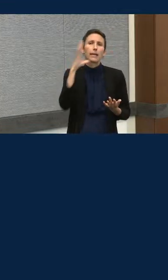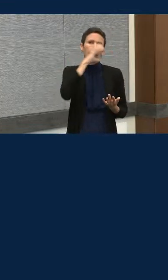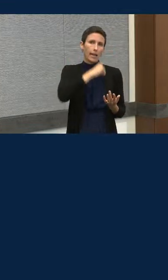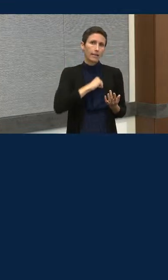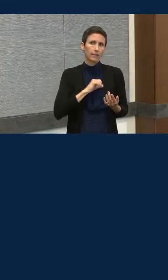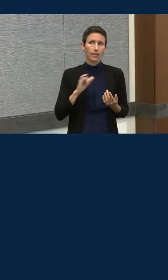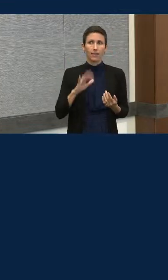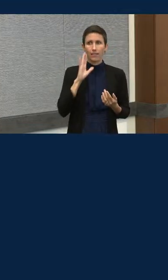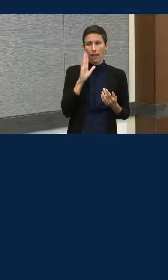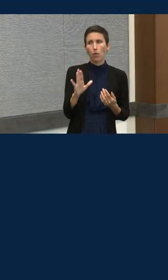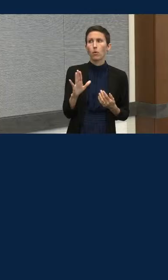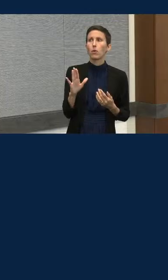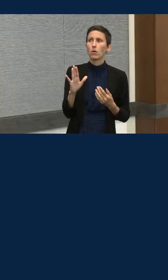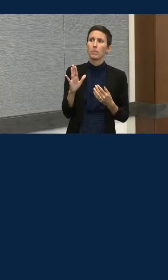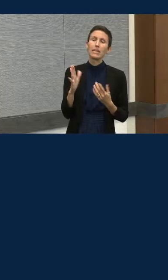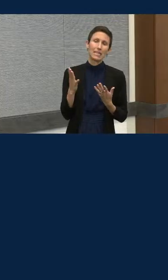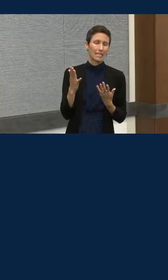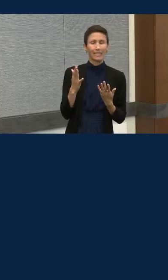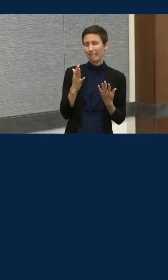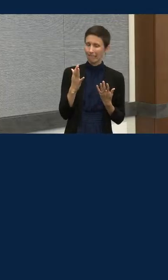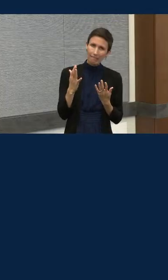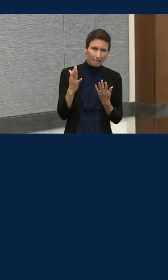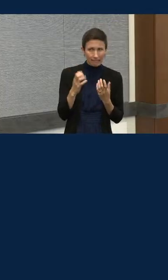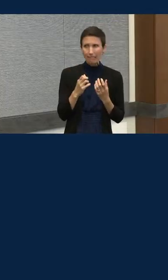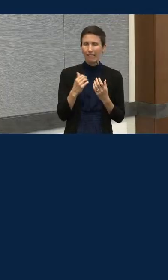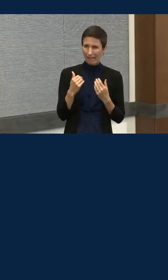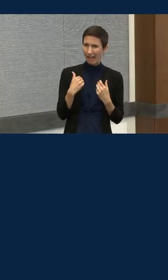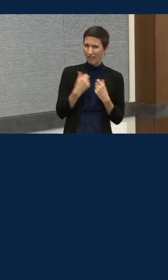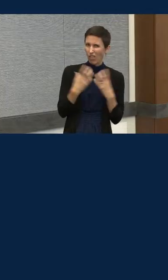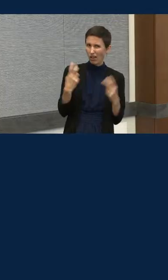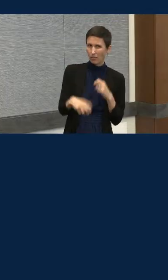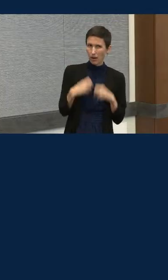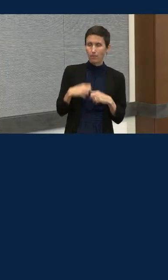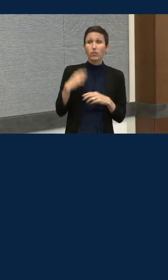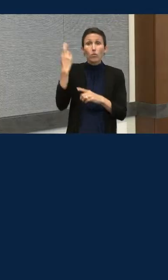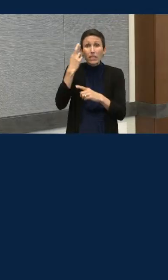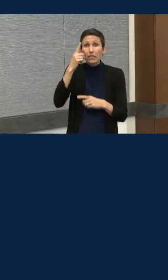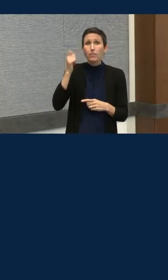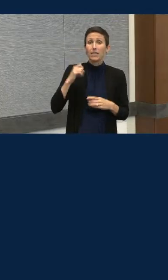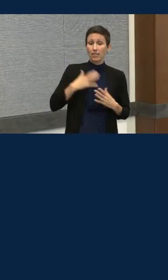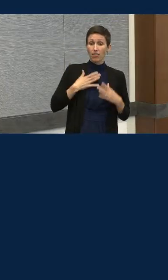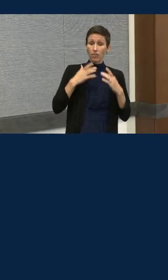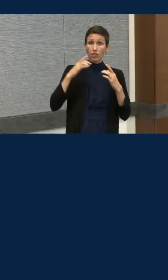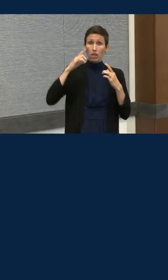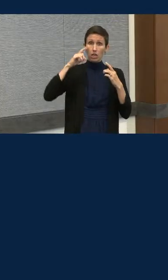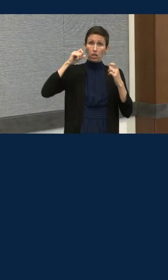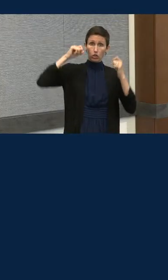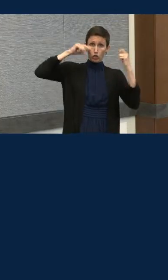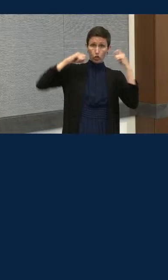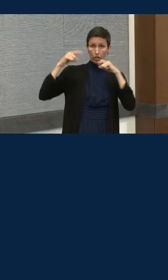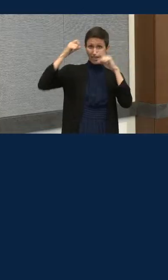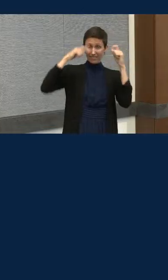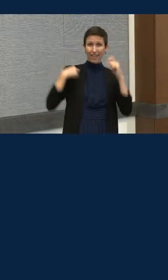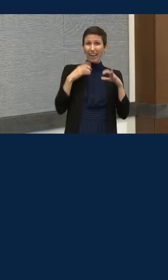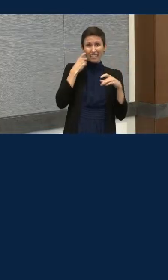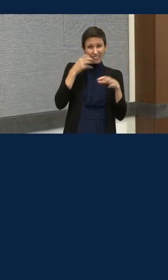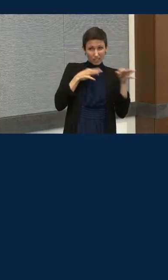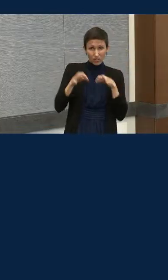problematic. And the reason why